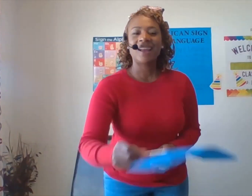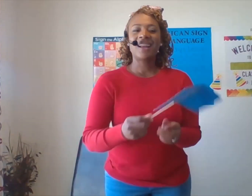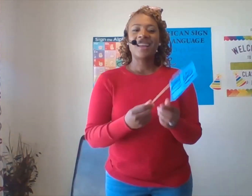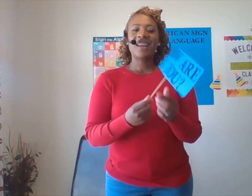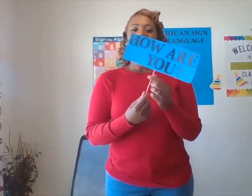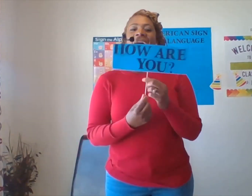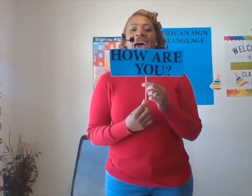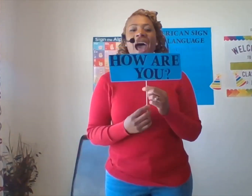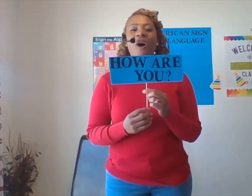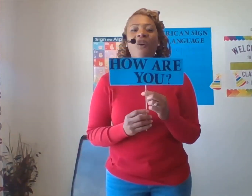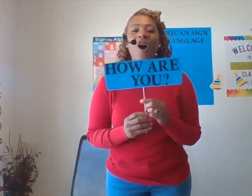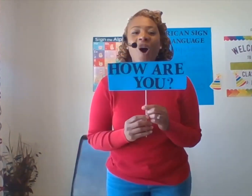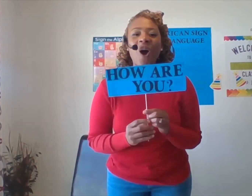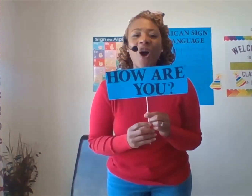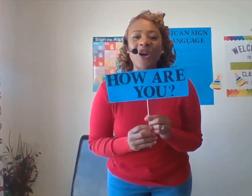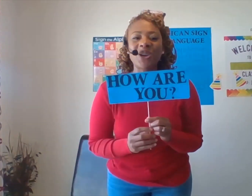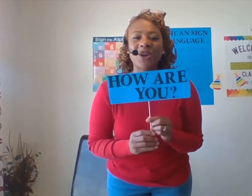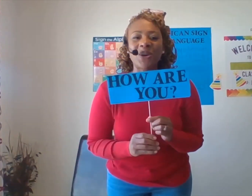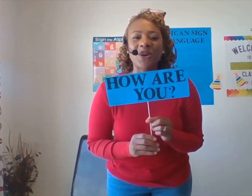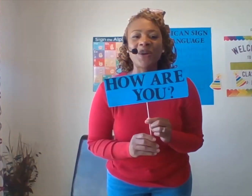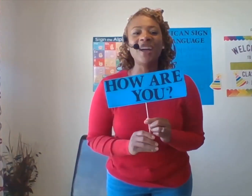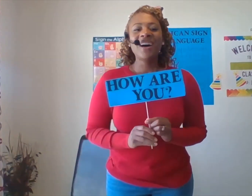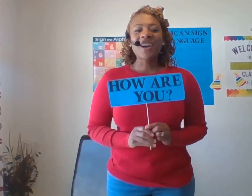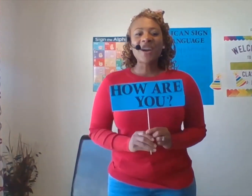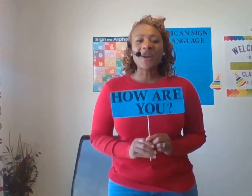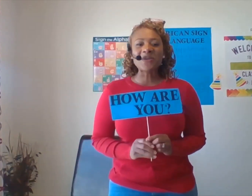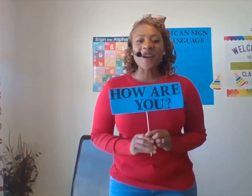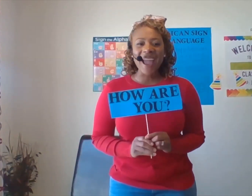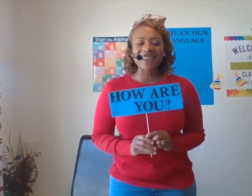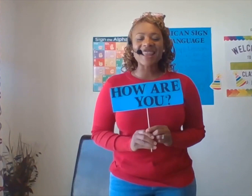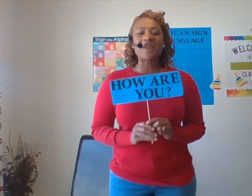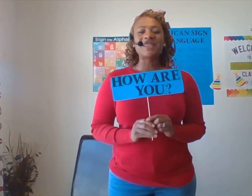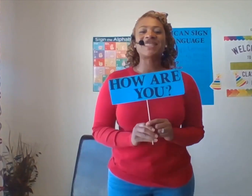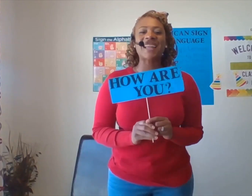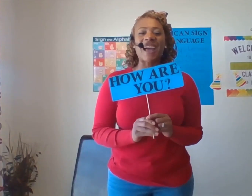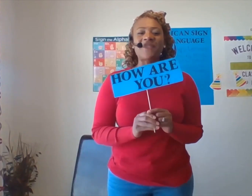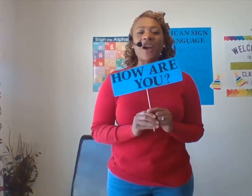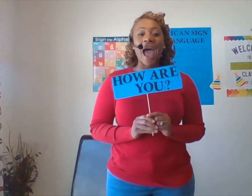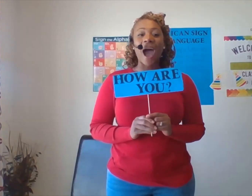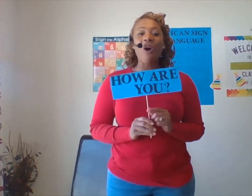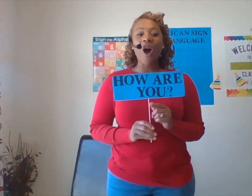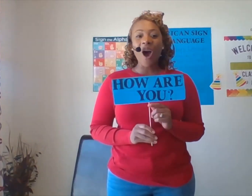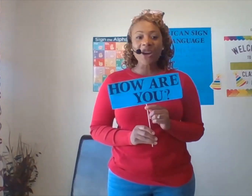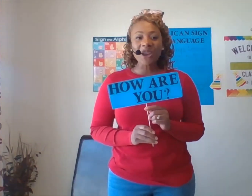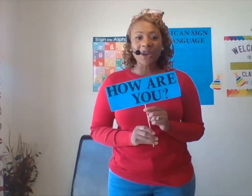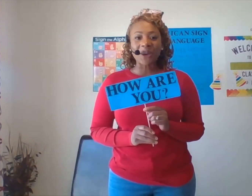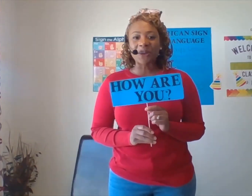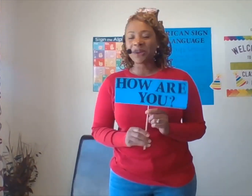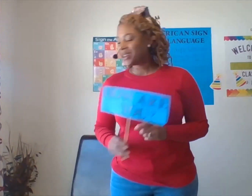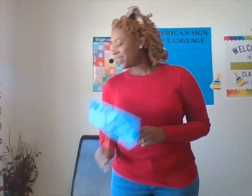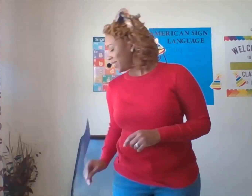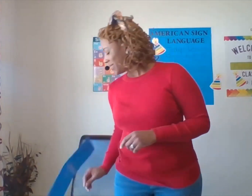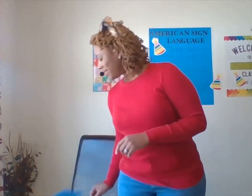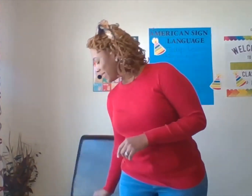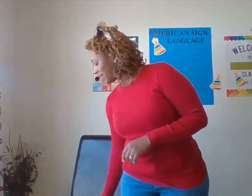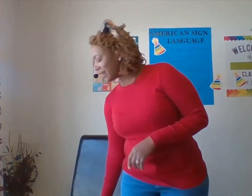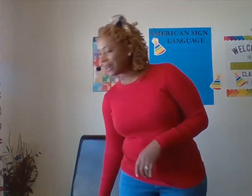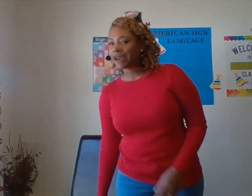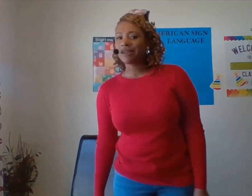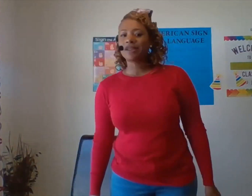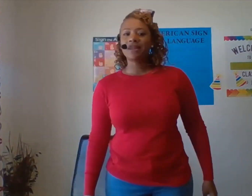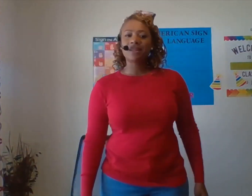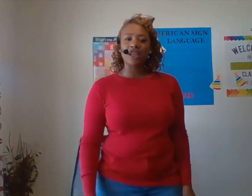how are you correct that was the sign for how are you all right let me see